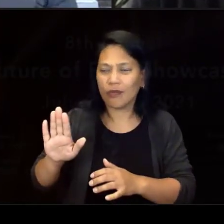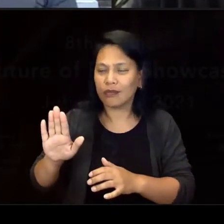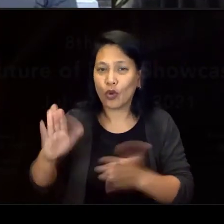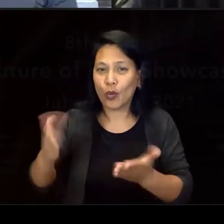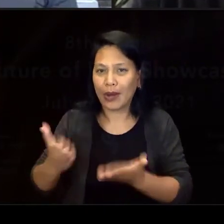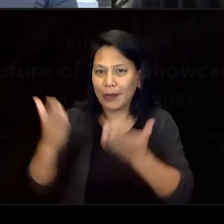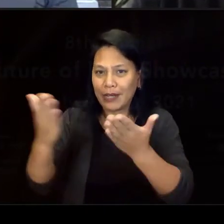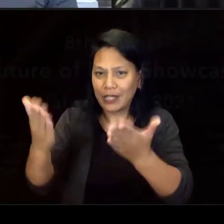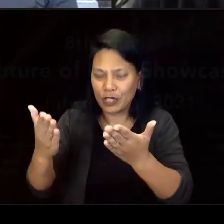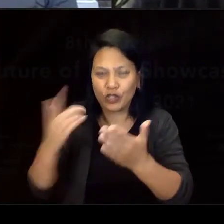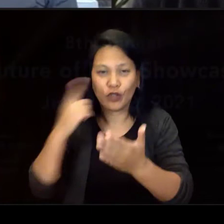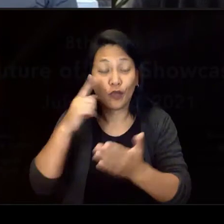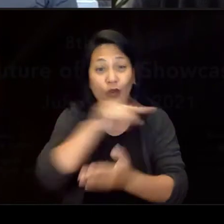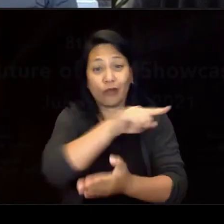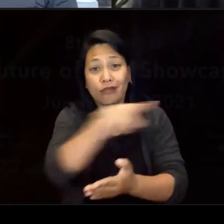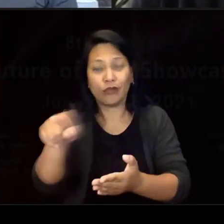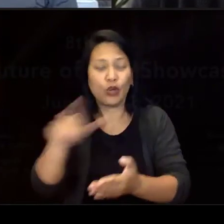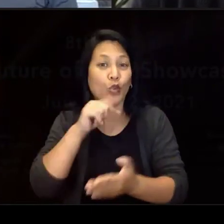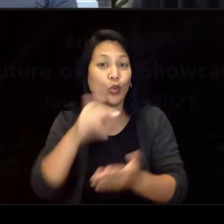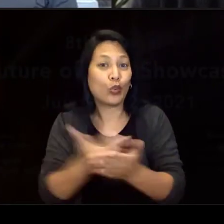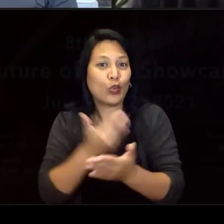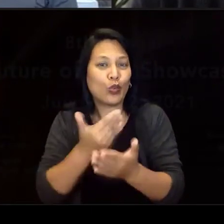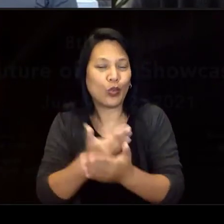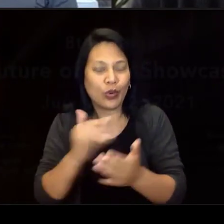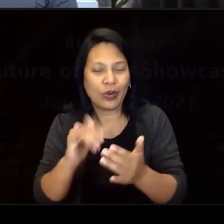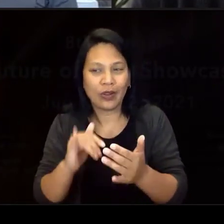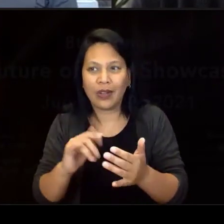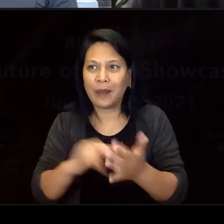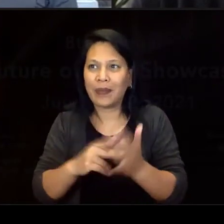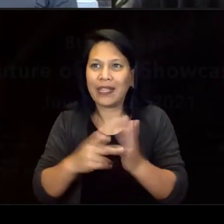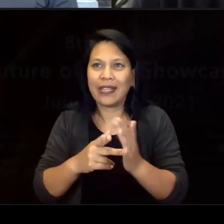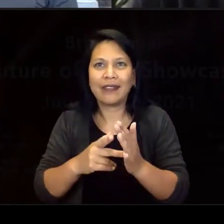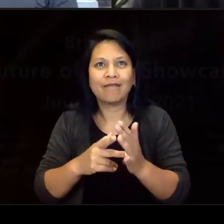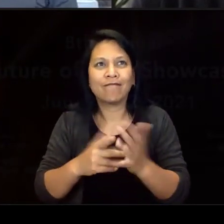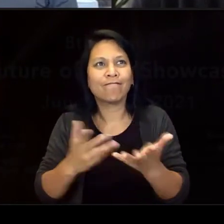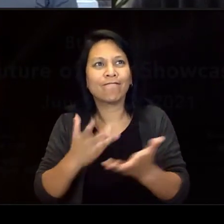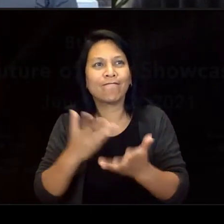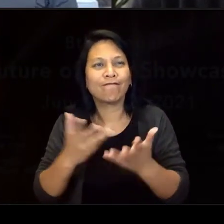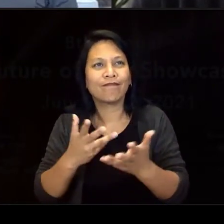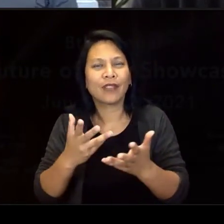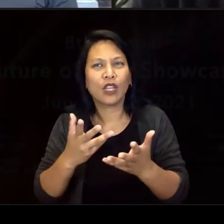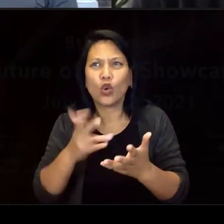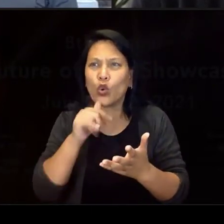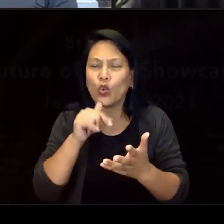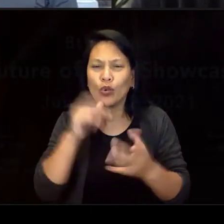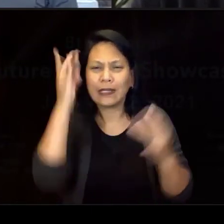For them to incorporate more equitable practices or to consider a different lens?